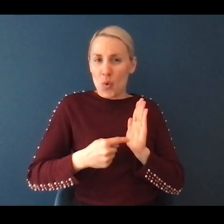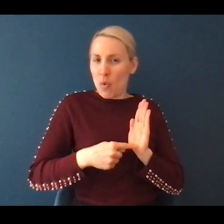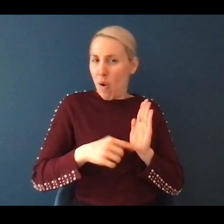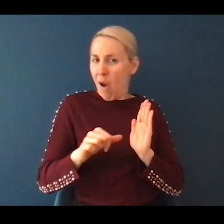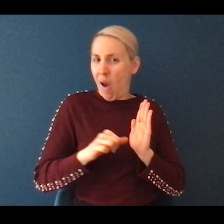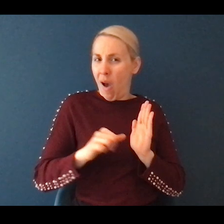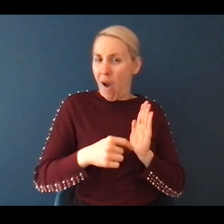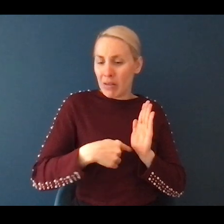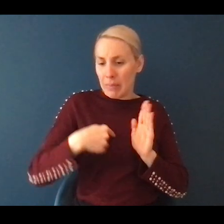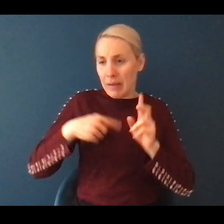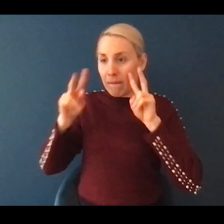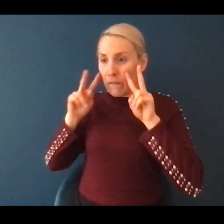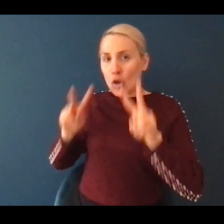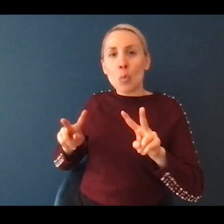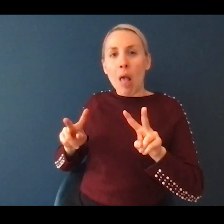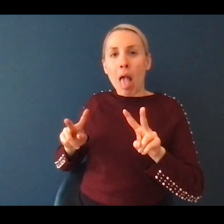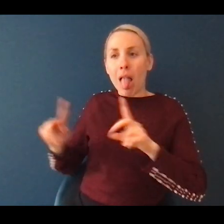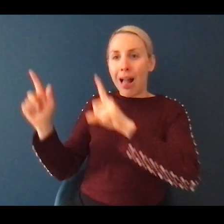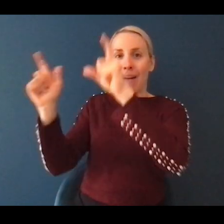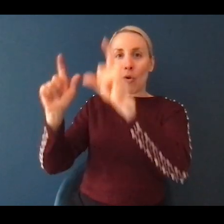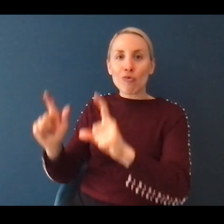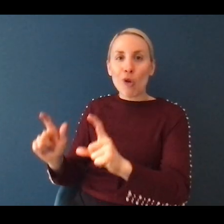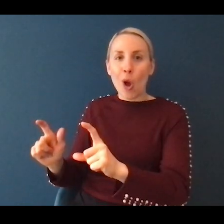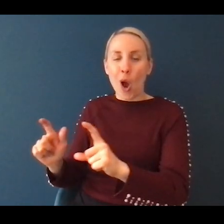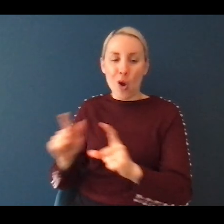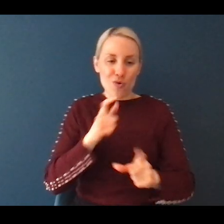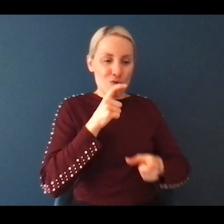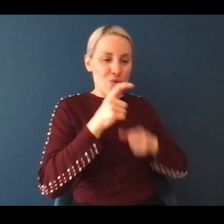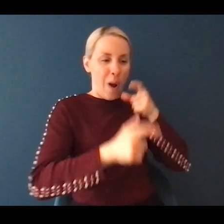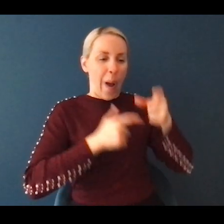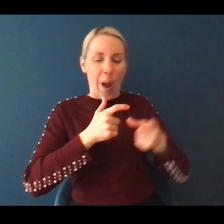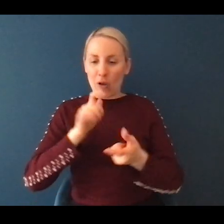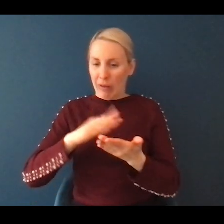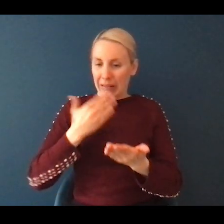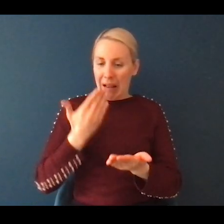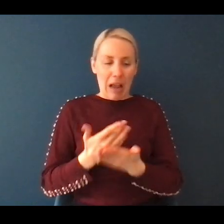at the beginning of a body of work where I don't have all the answers and what I learned